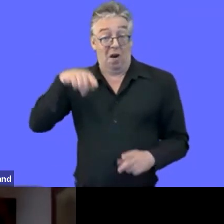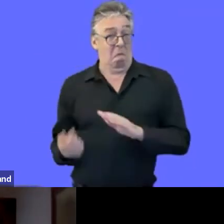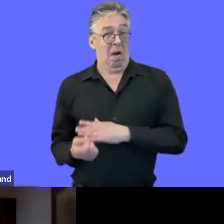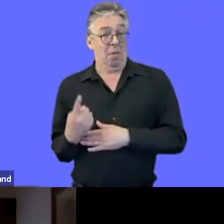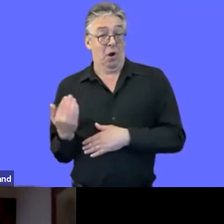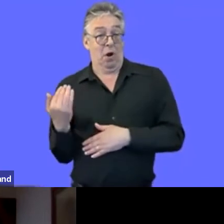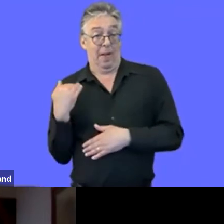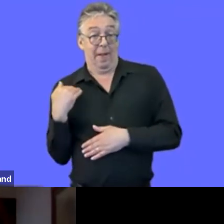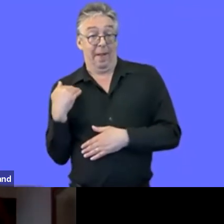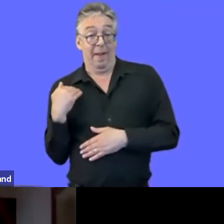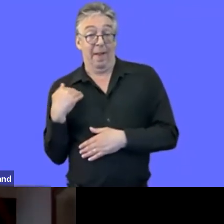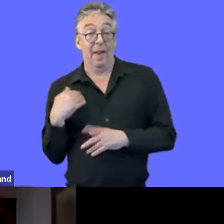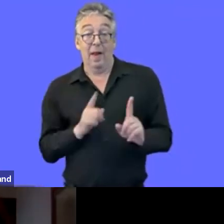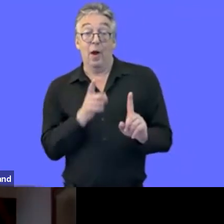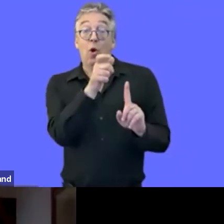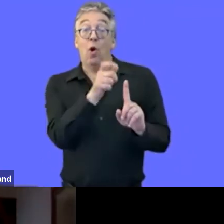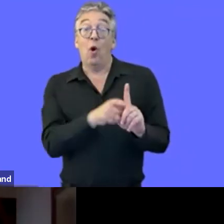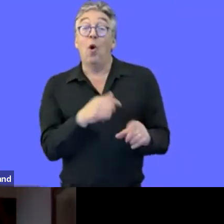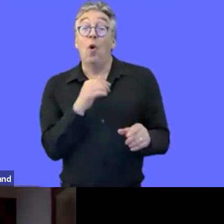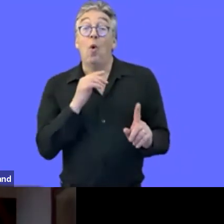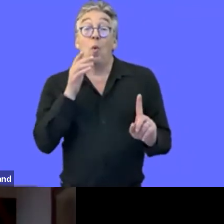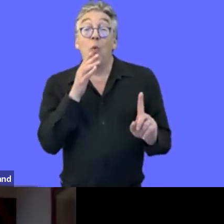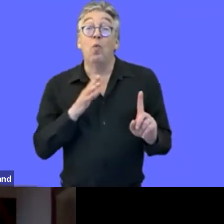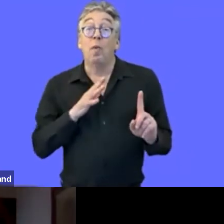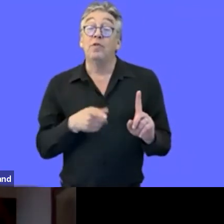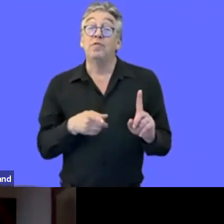who resigned from her job to care for her child with disabilities